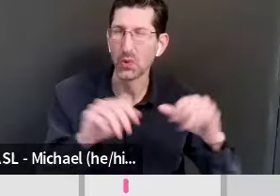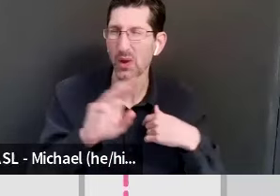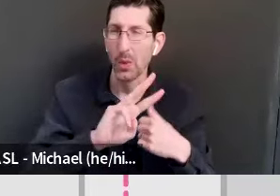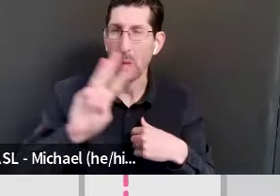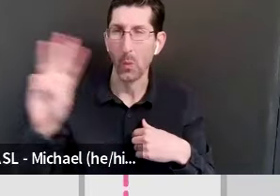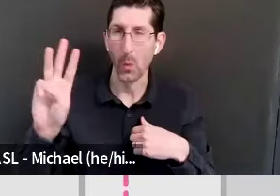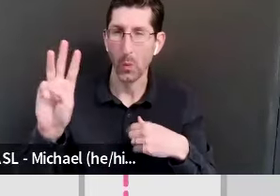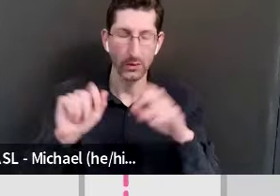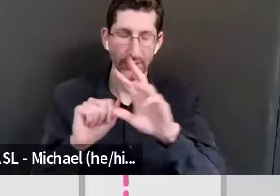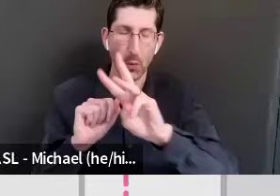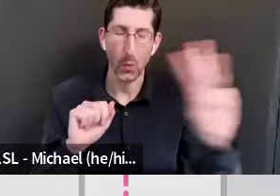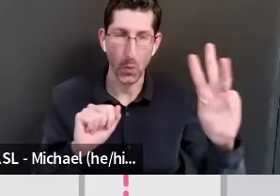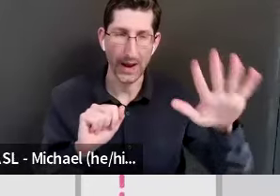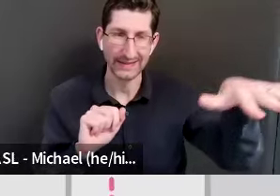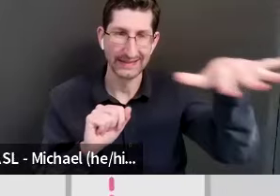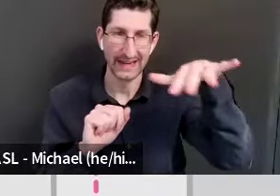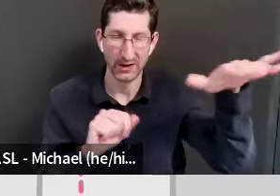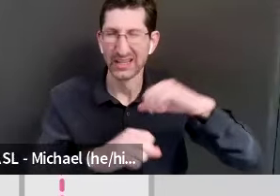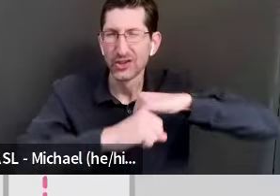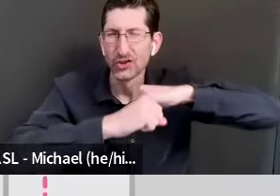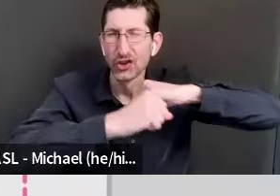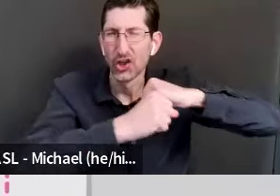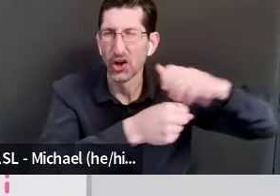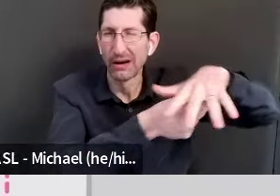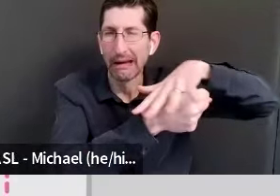THERE IS ALSO A SECONDARY EXIT. LOCATED AT THE WEST ENTRANCE